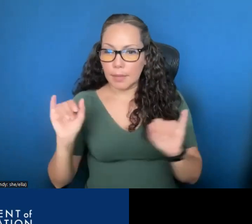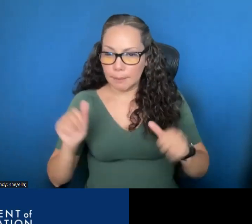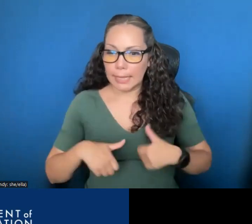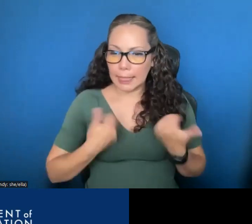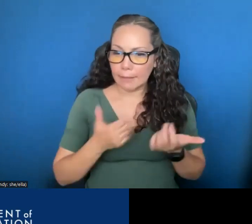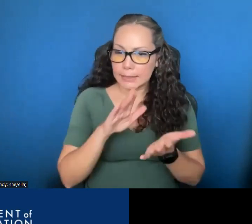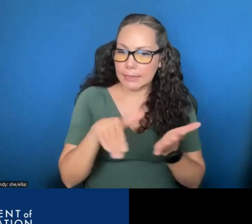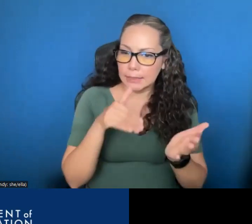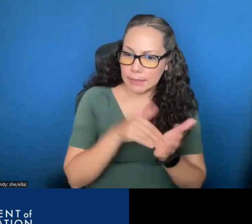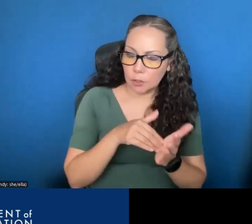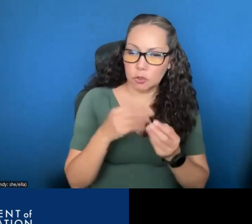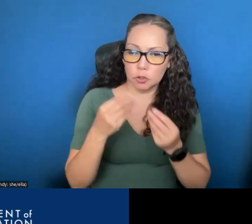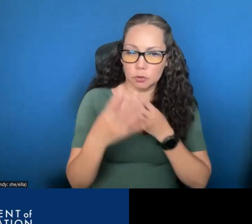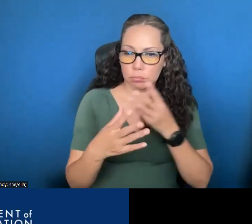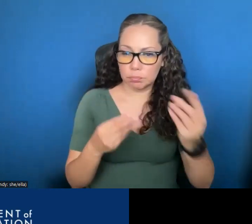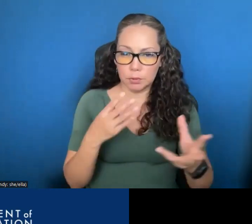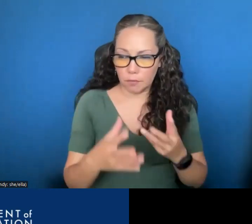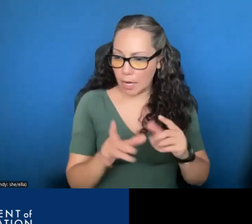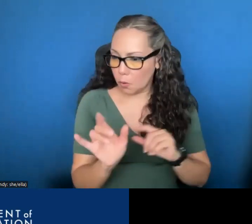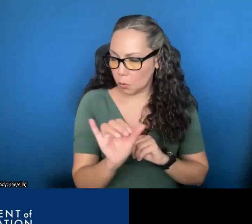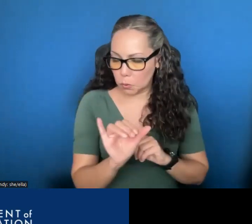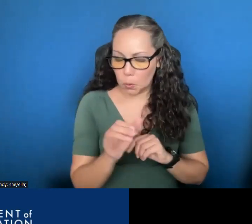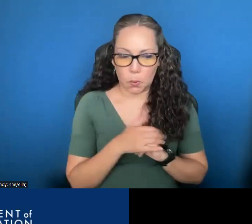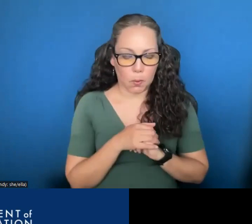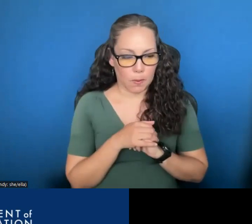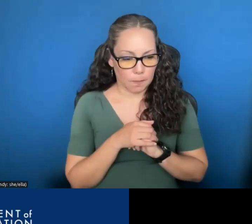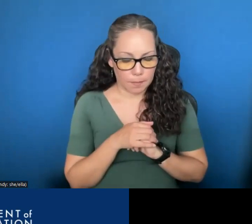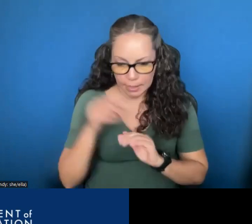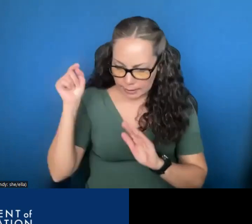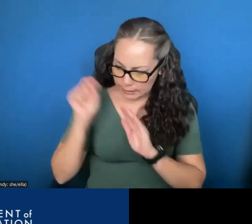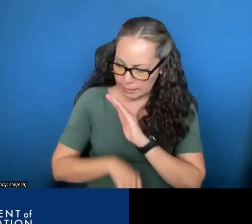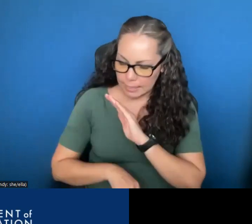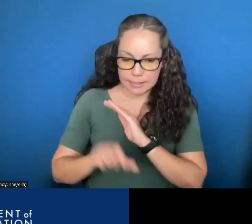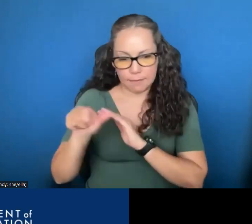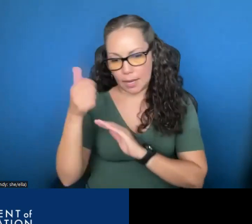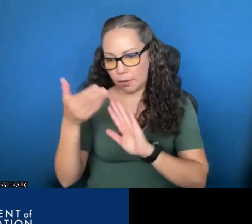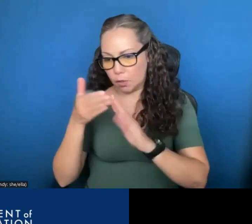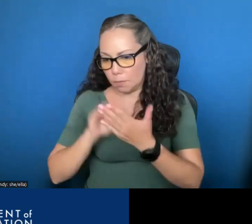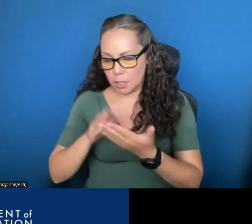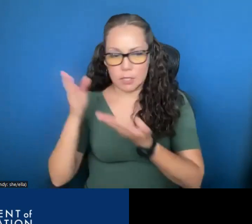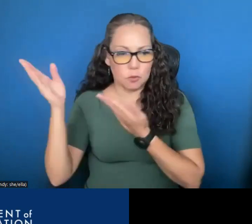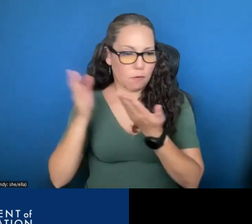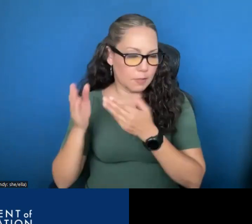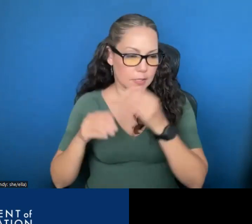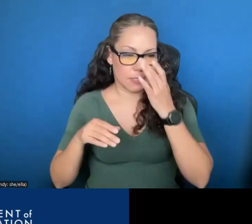provide they also provide very comprehensive extensive other community services and hours